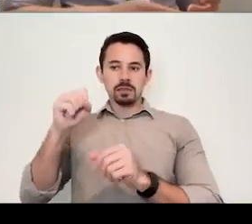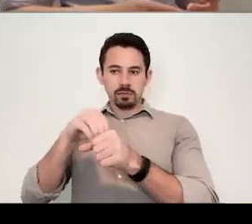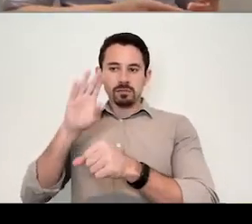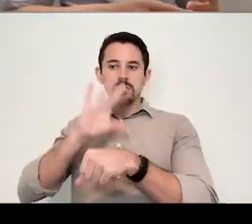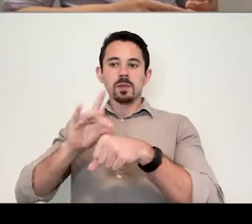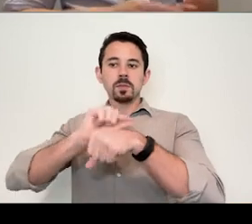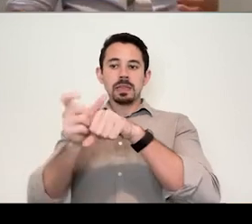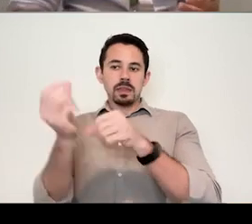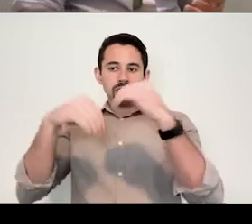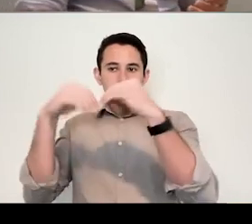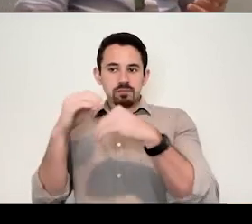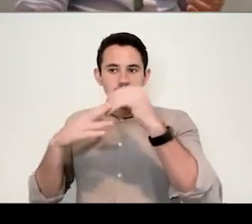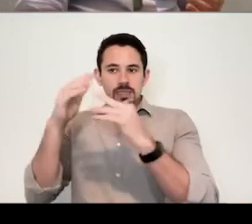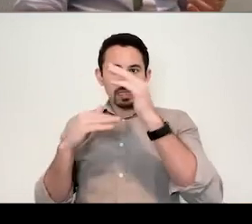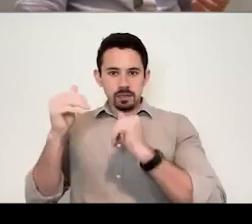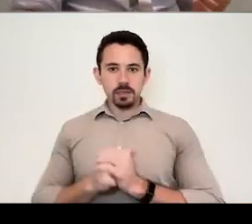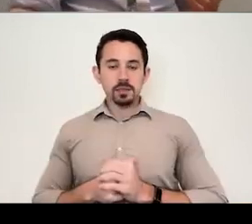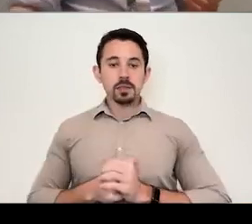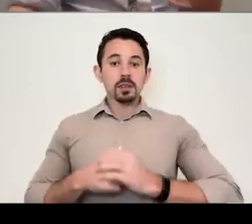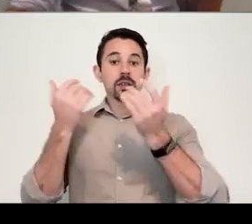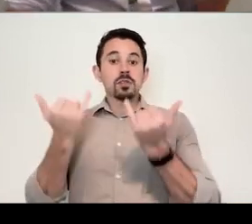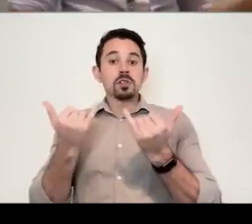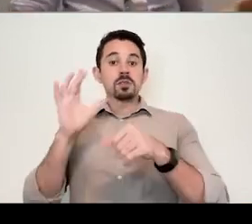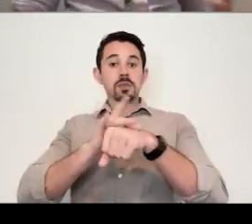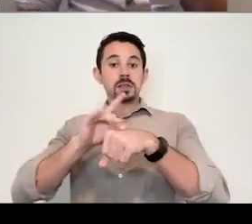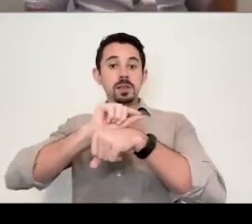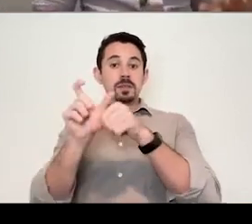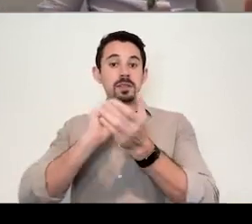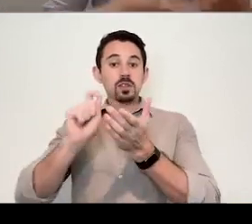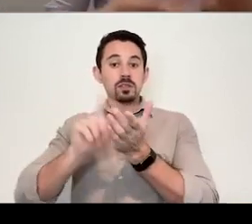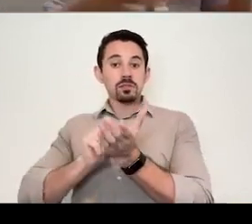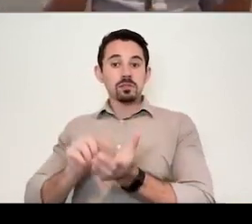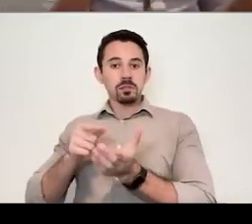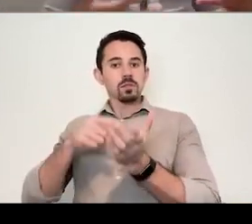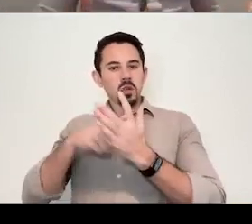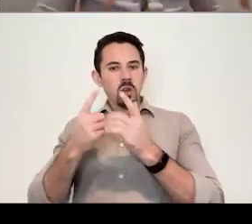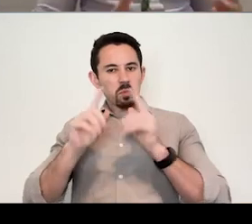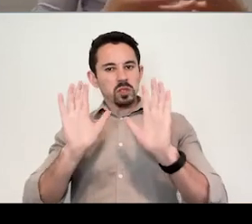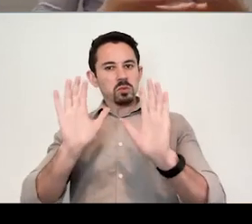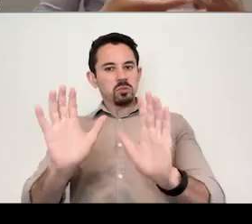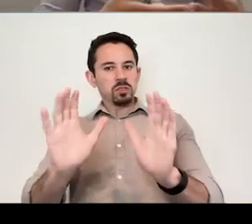assembly. Current biofilm literature is really pushing to view biofilms